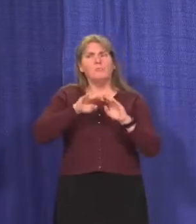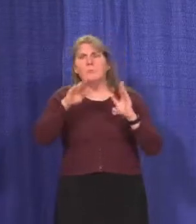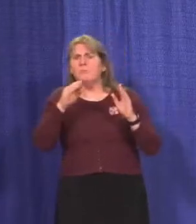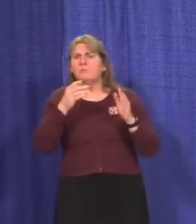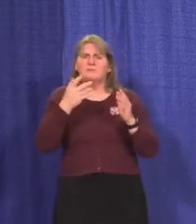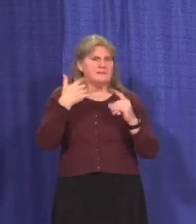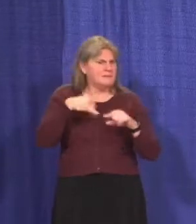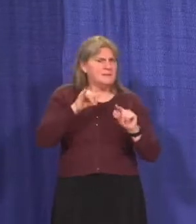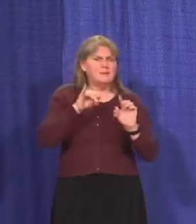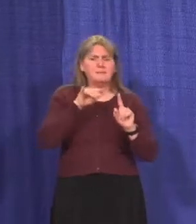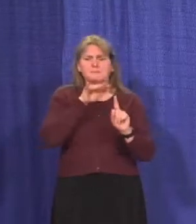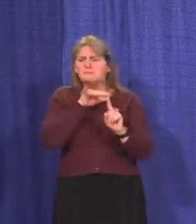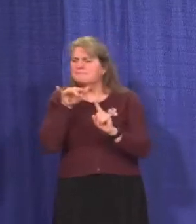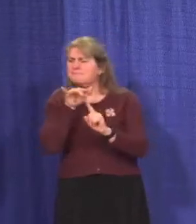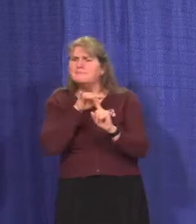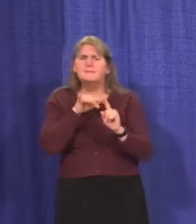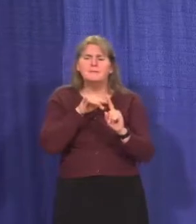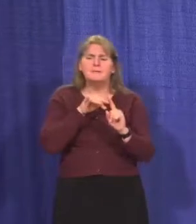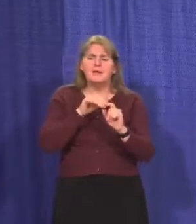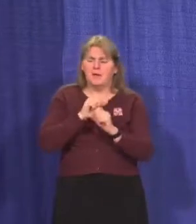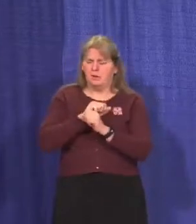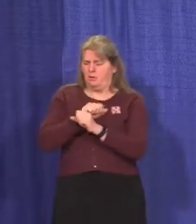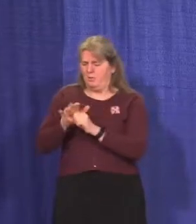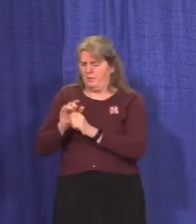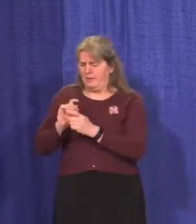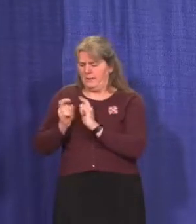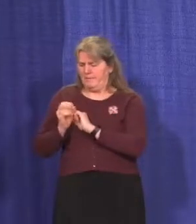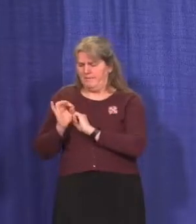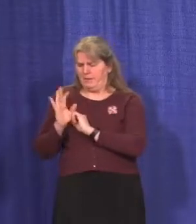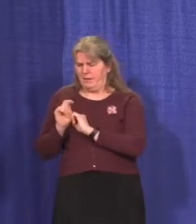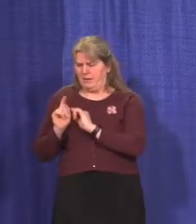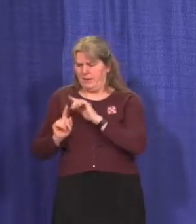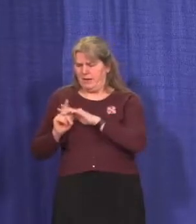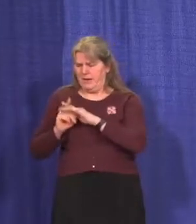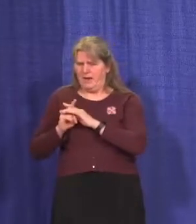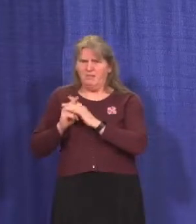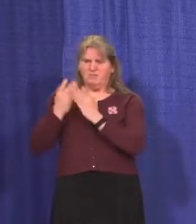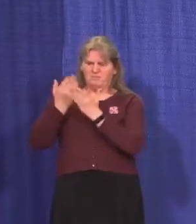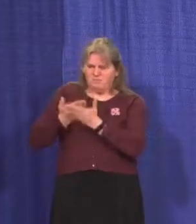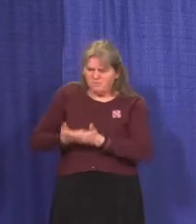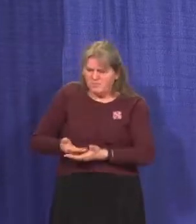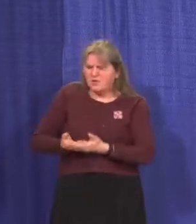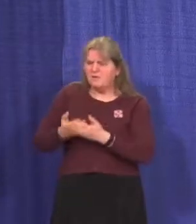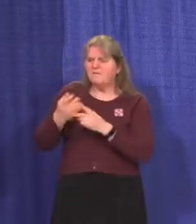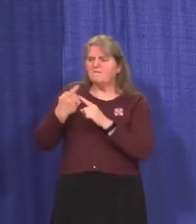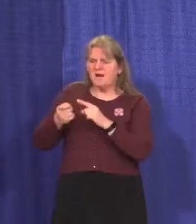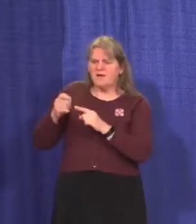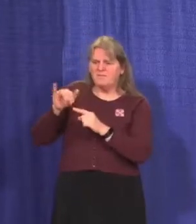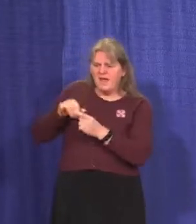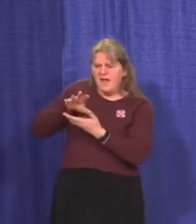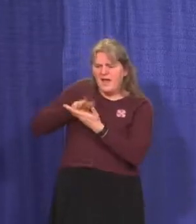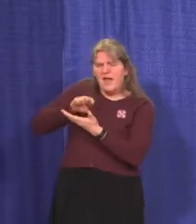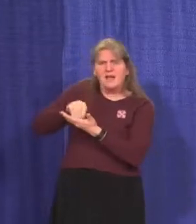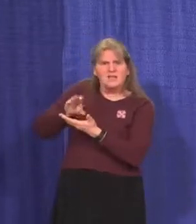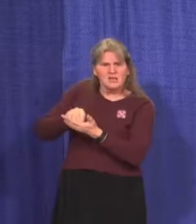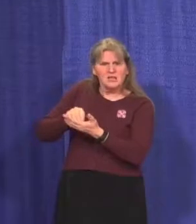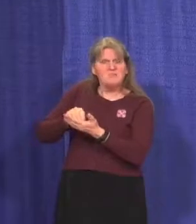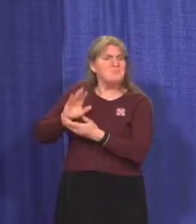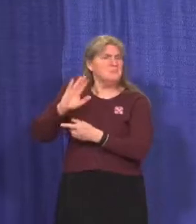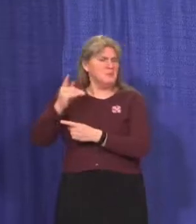play out and how it continues. We're seeing some encouraging signs.